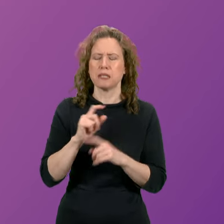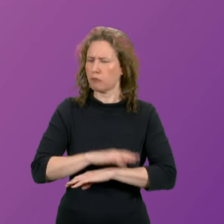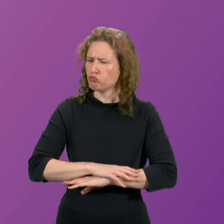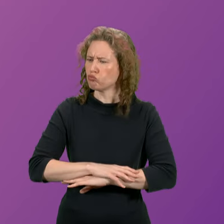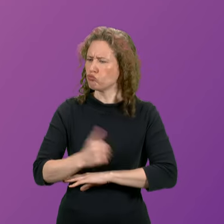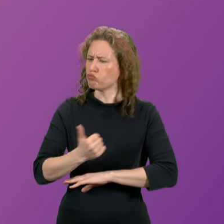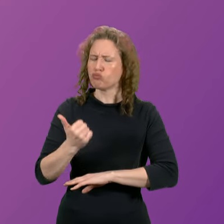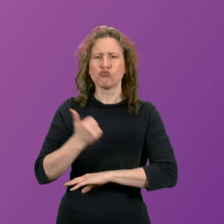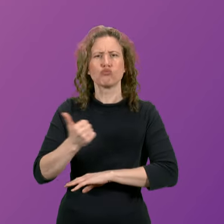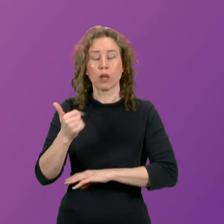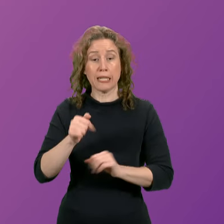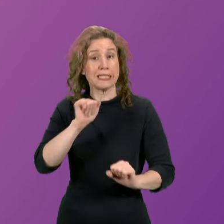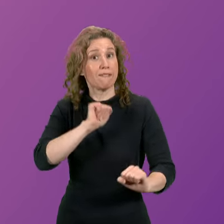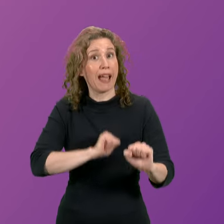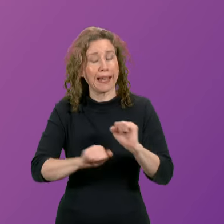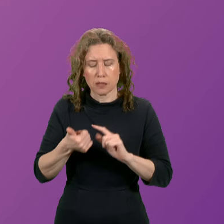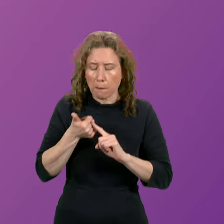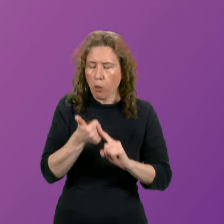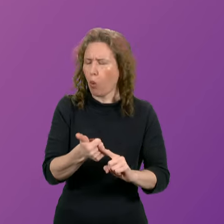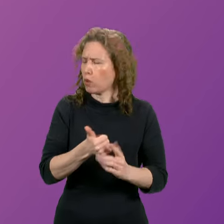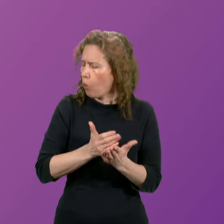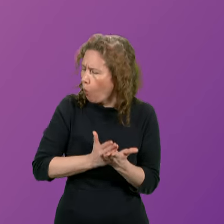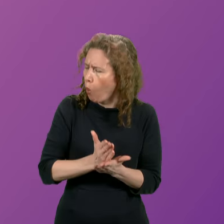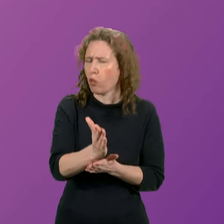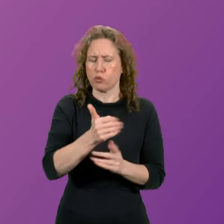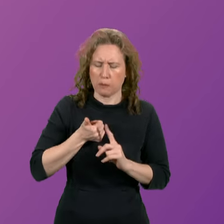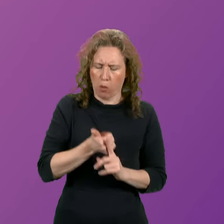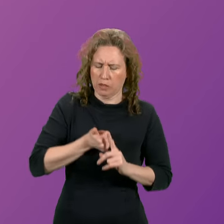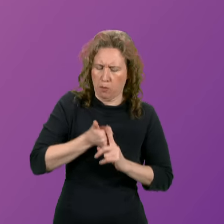see here. It defended Michael Matheson every step of the way, and the First Minister continues with